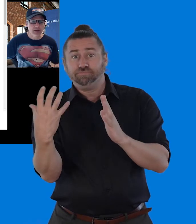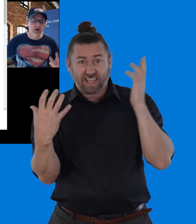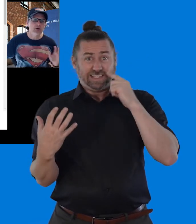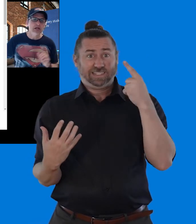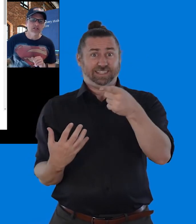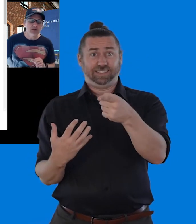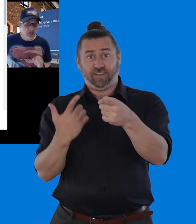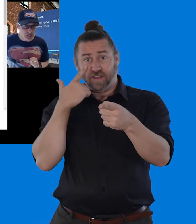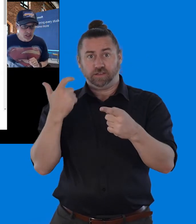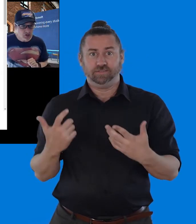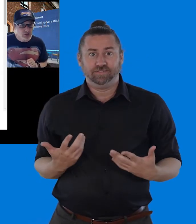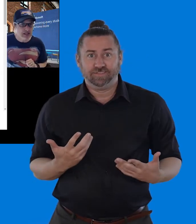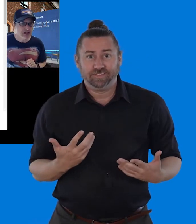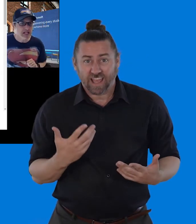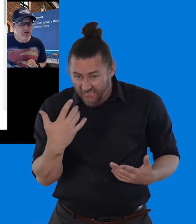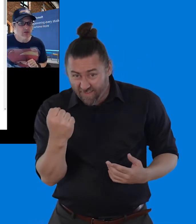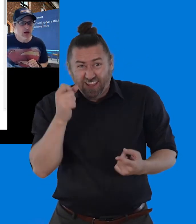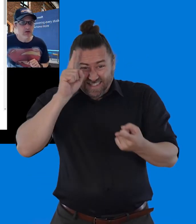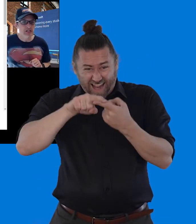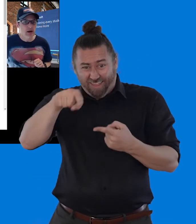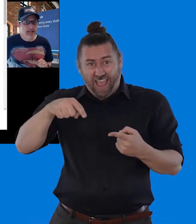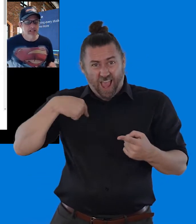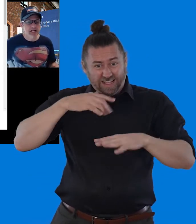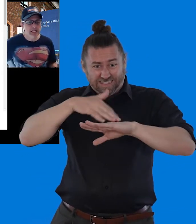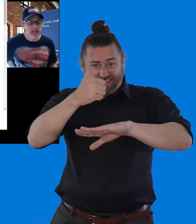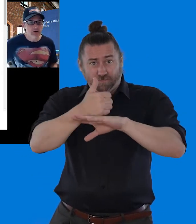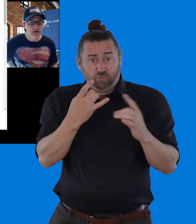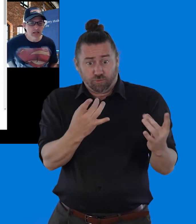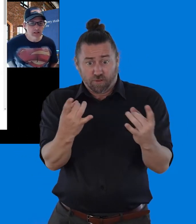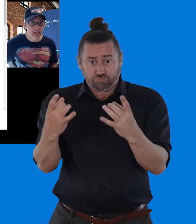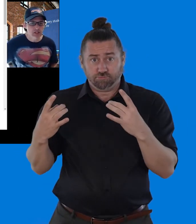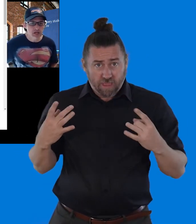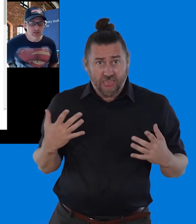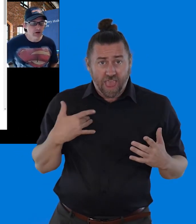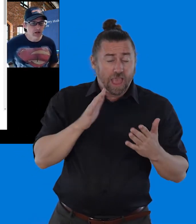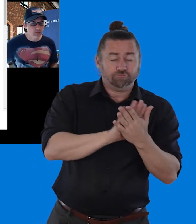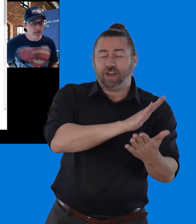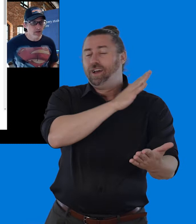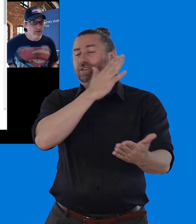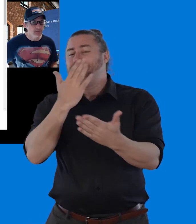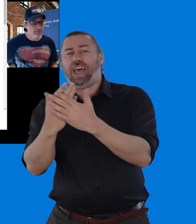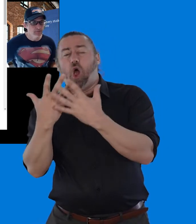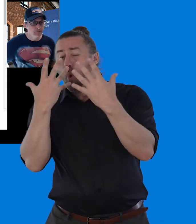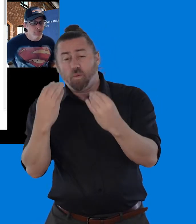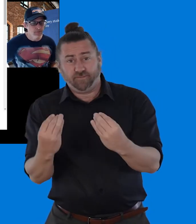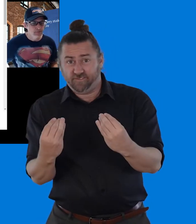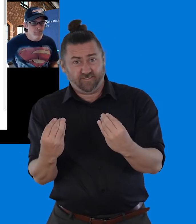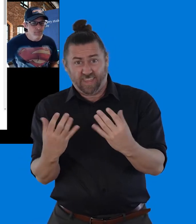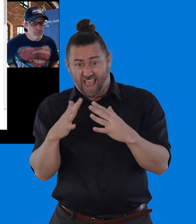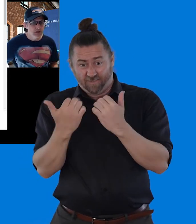There we go. So, the picture dictionary is in there as well, so I can see it and hear it in English, sorry, Korean. (VIDEO PLAYS), (SPEAKS KOREAN). (VIDEO ENDS).